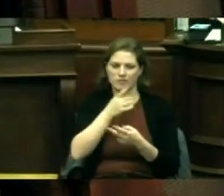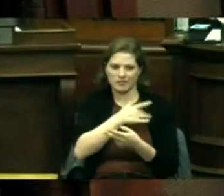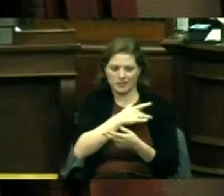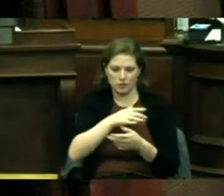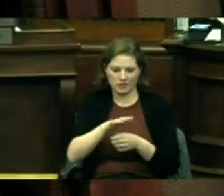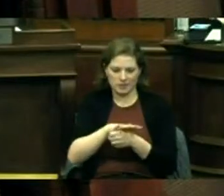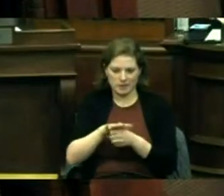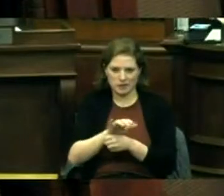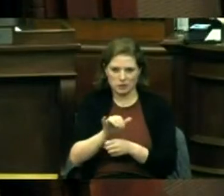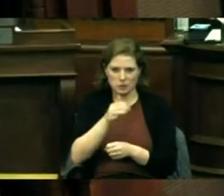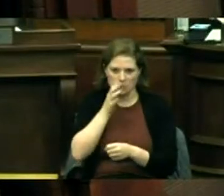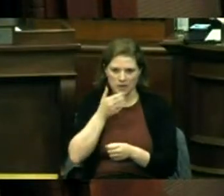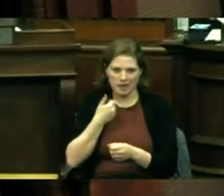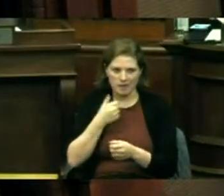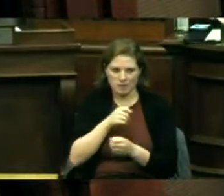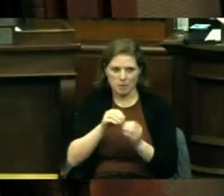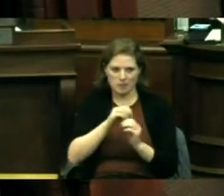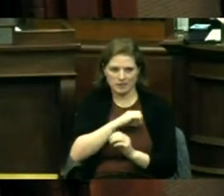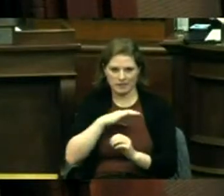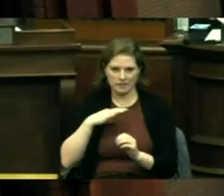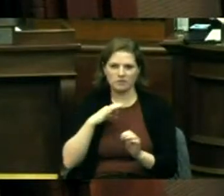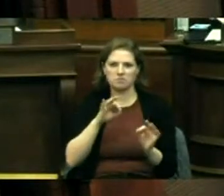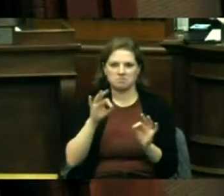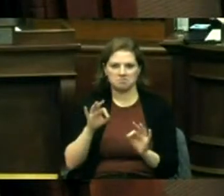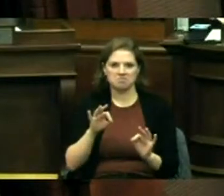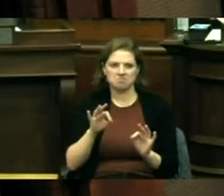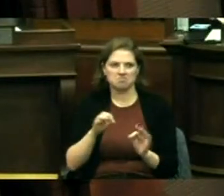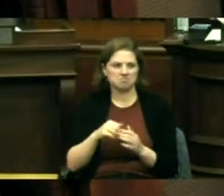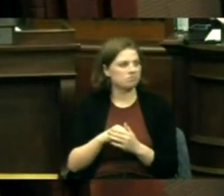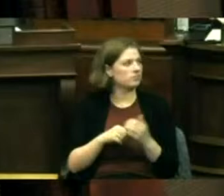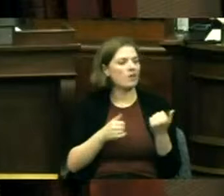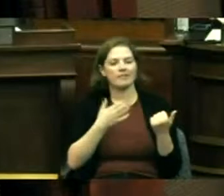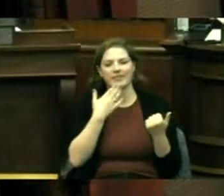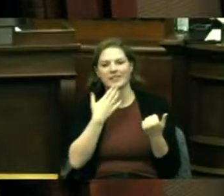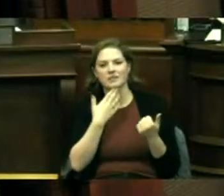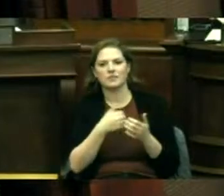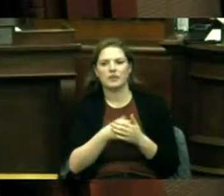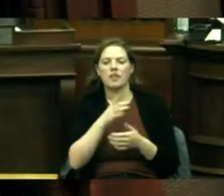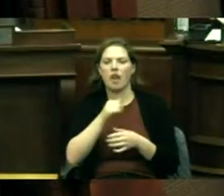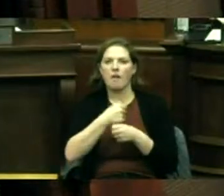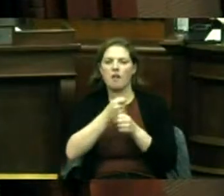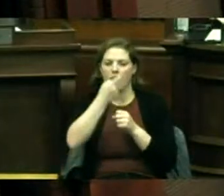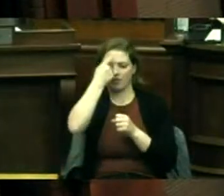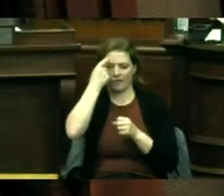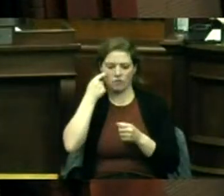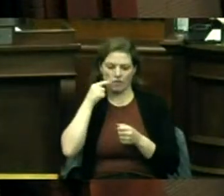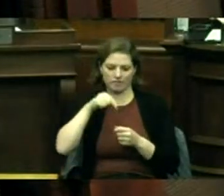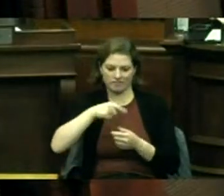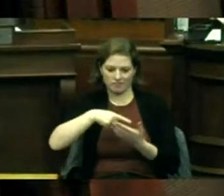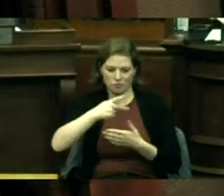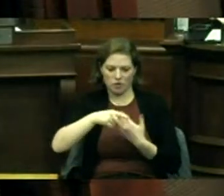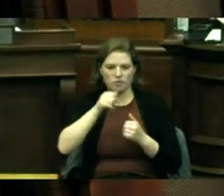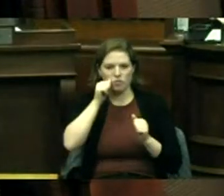build out our sensory space. So it's kind of in-house and with